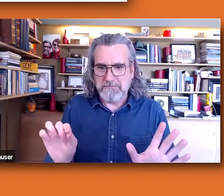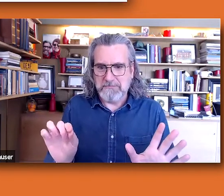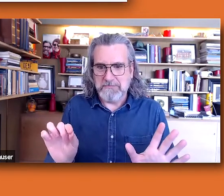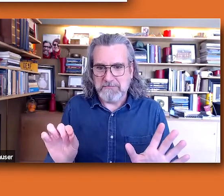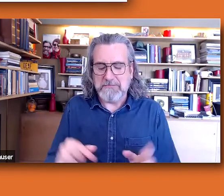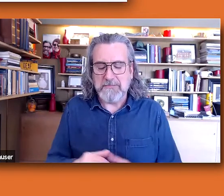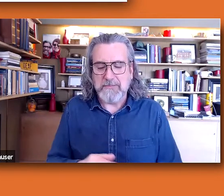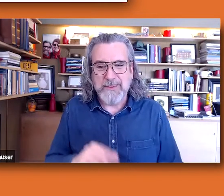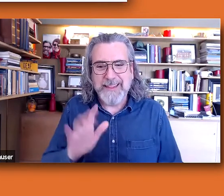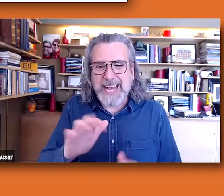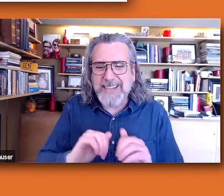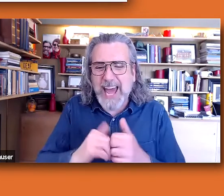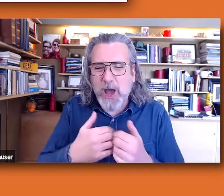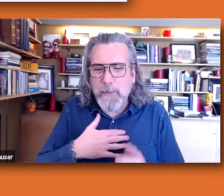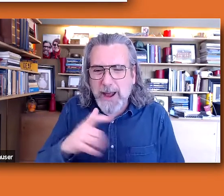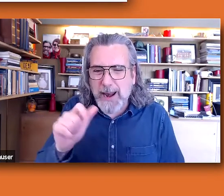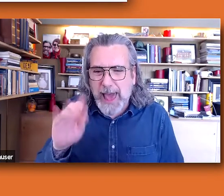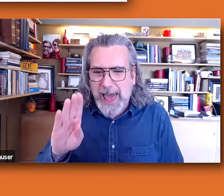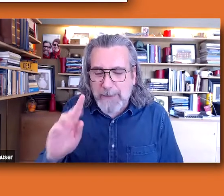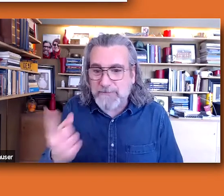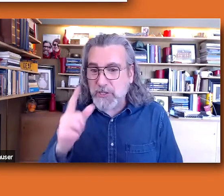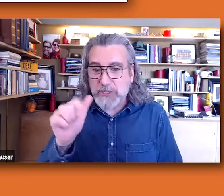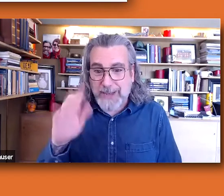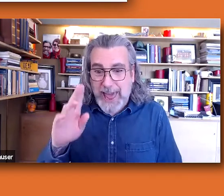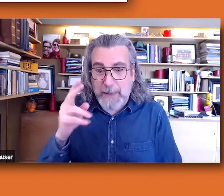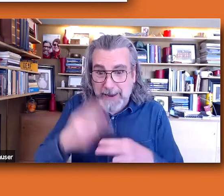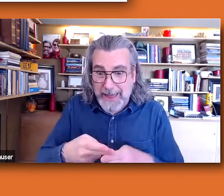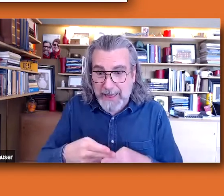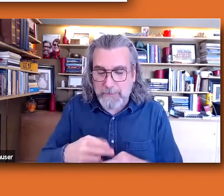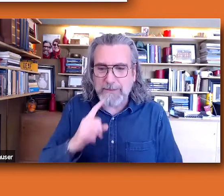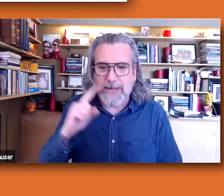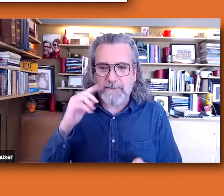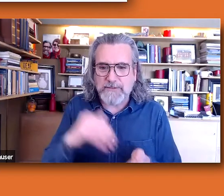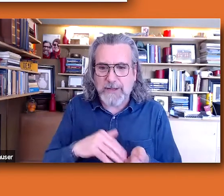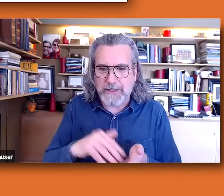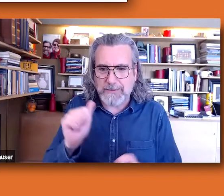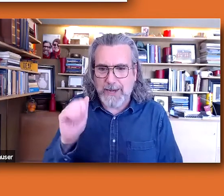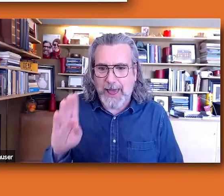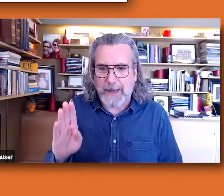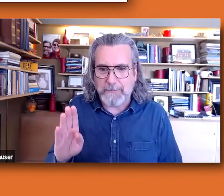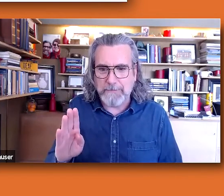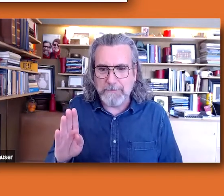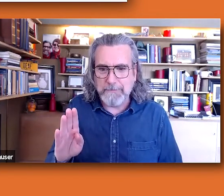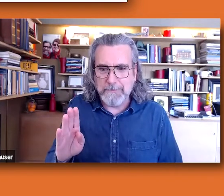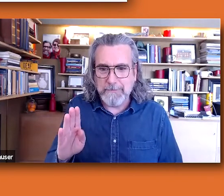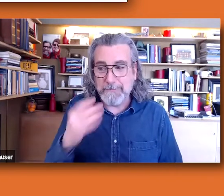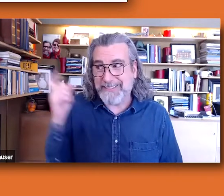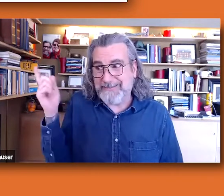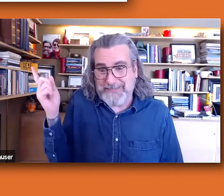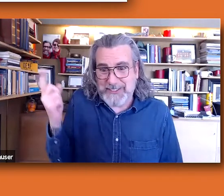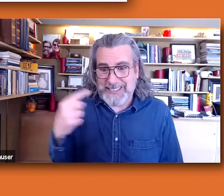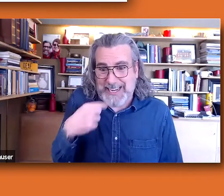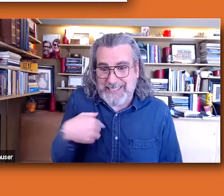they just said, "Dr. Hauser studies deaf people." That's all they ever said about it. So that's why I named my first lab the "Deaf Studies Lab."